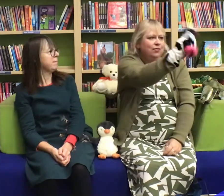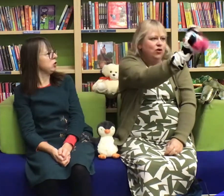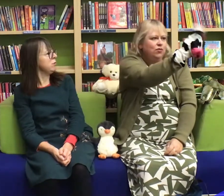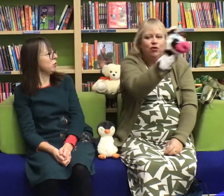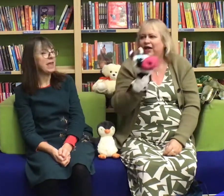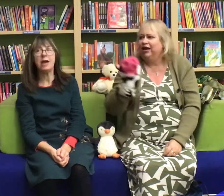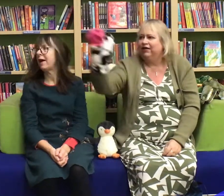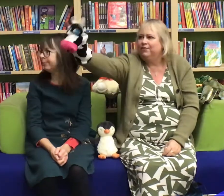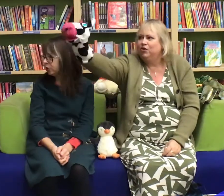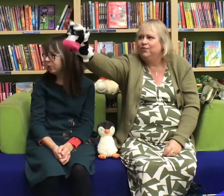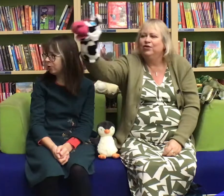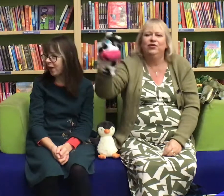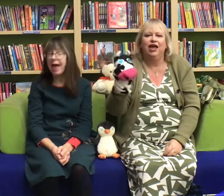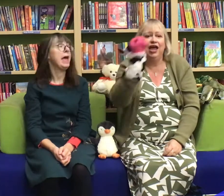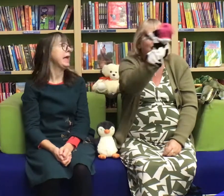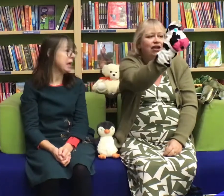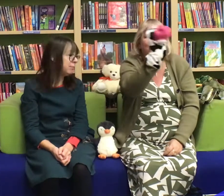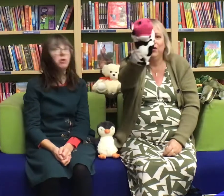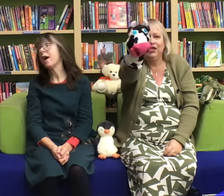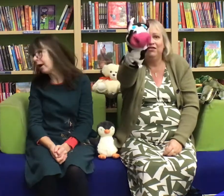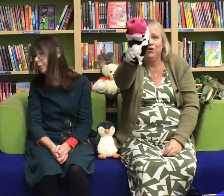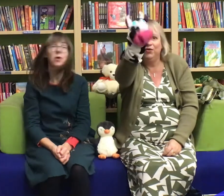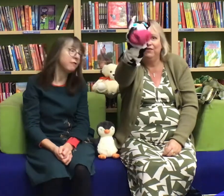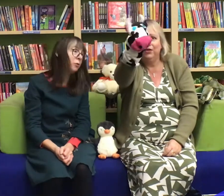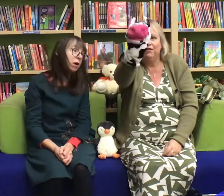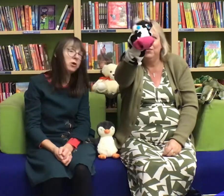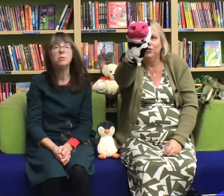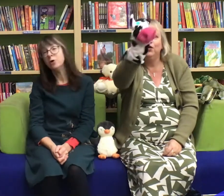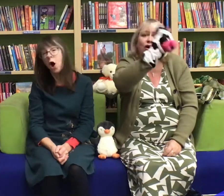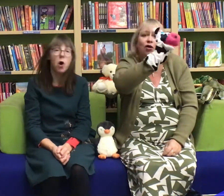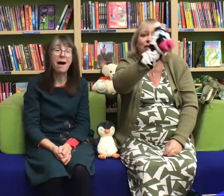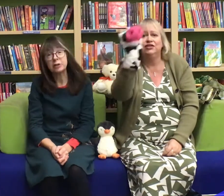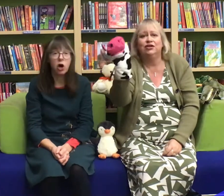With a moo moo here and a moo moo there, here a moo, there a moo, everywhere a moo moo.